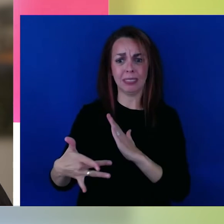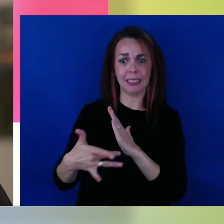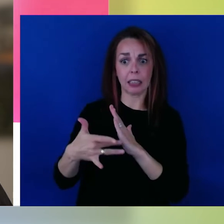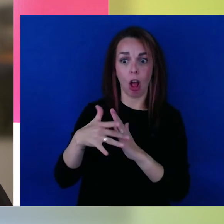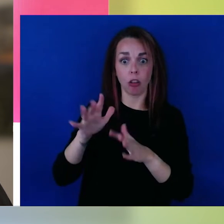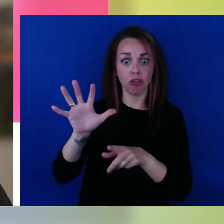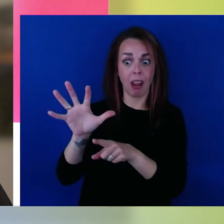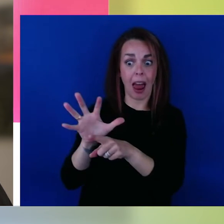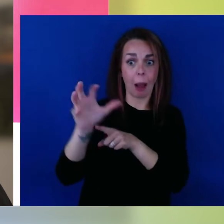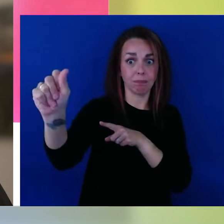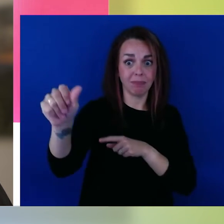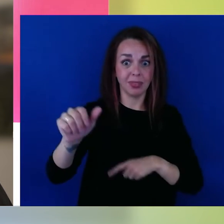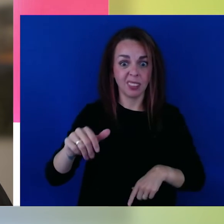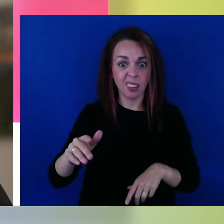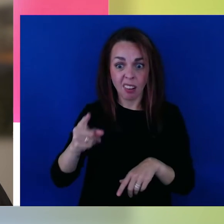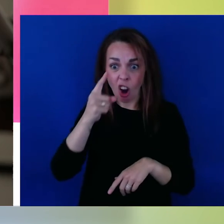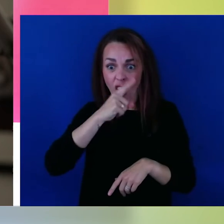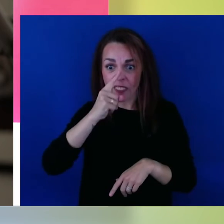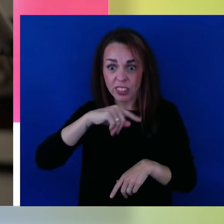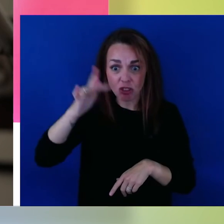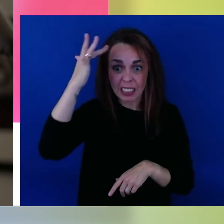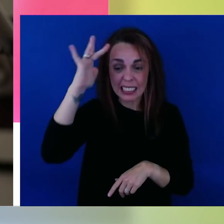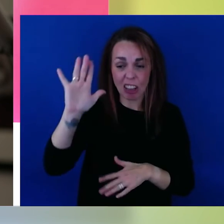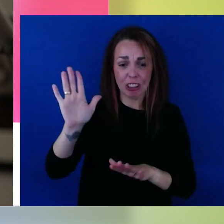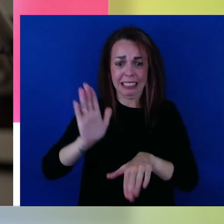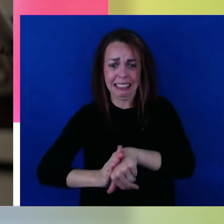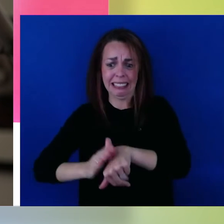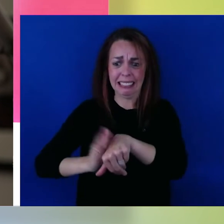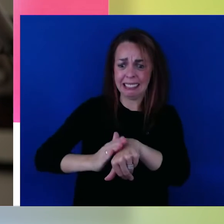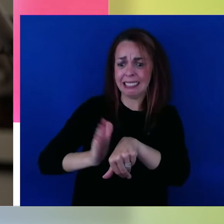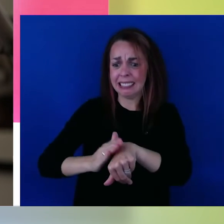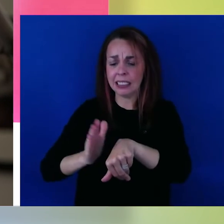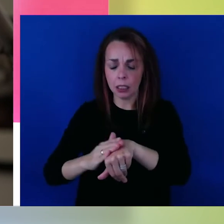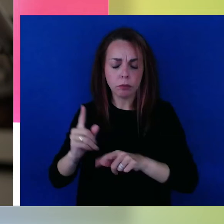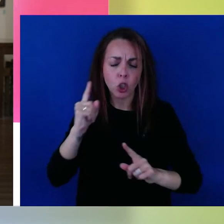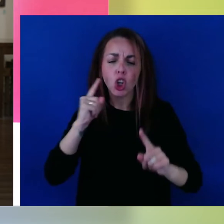and artificial intelligence.